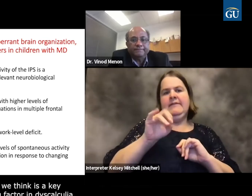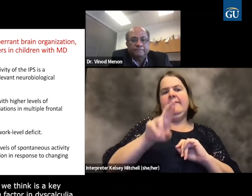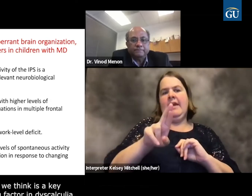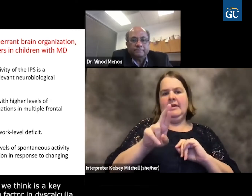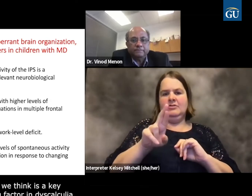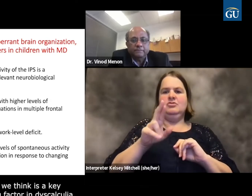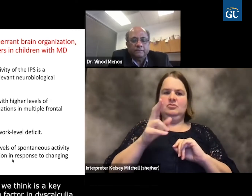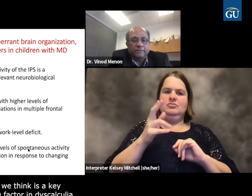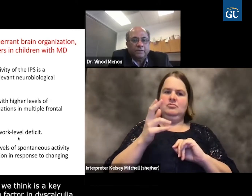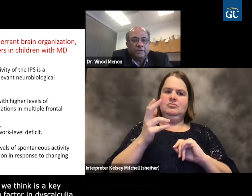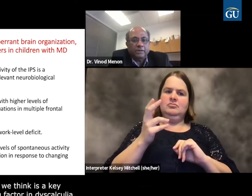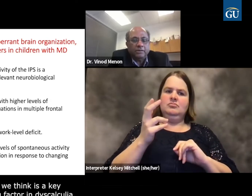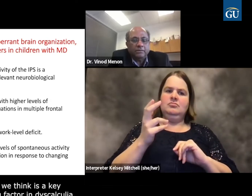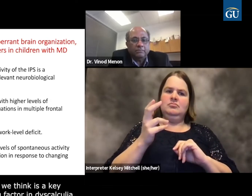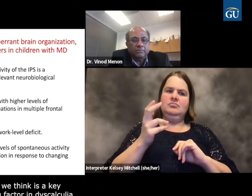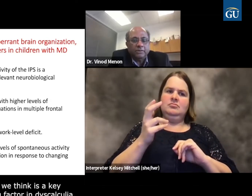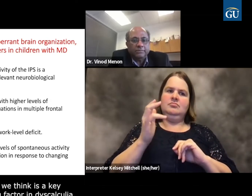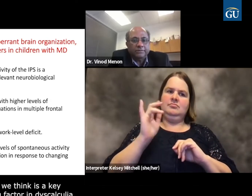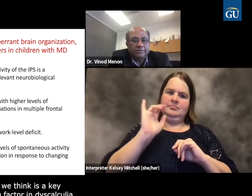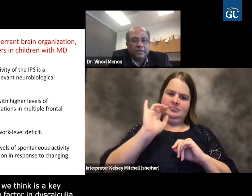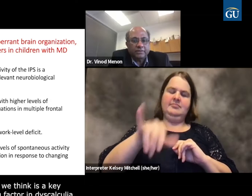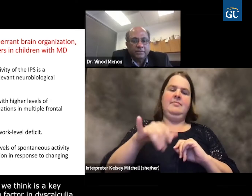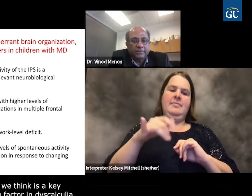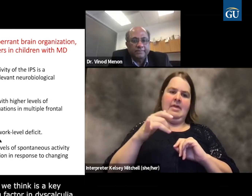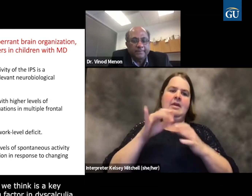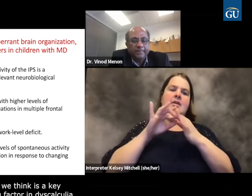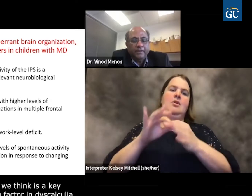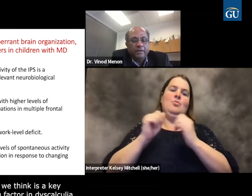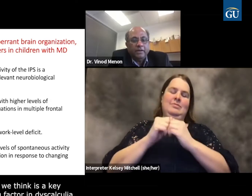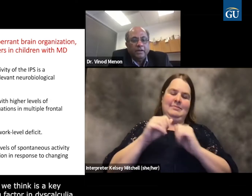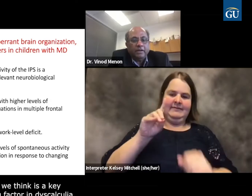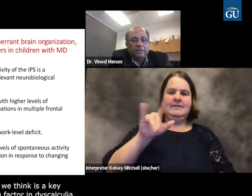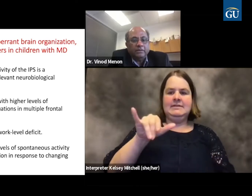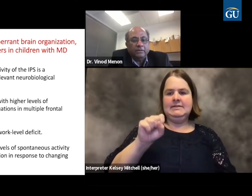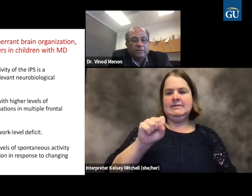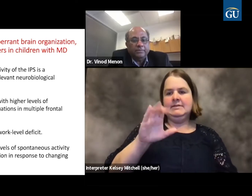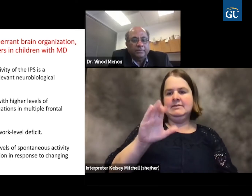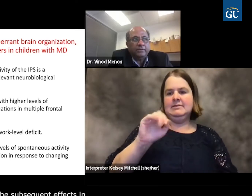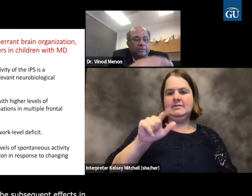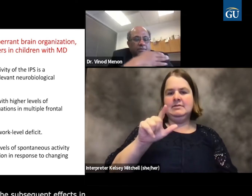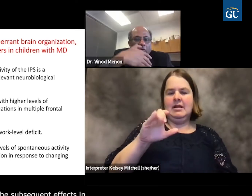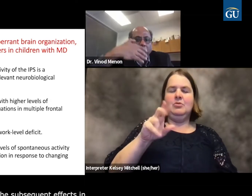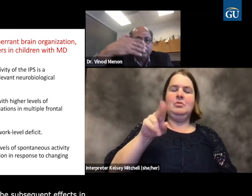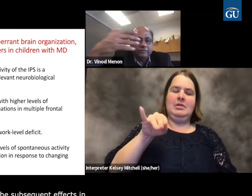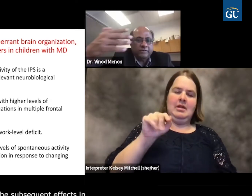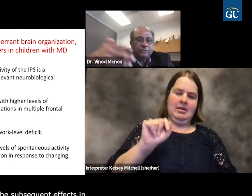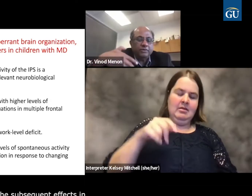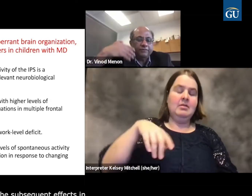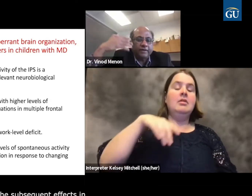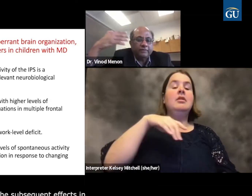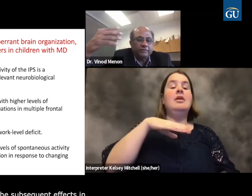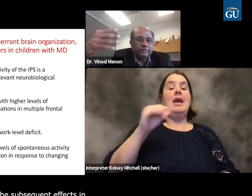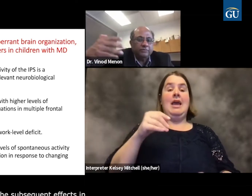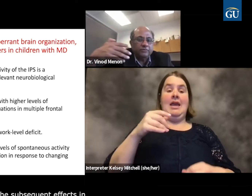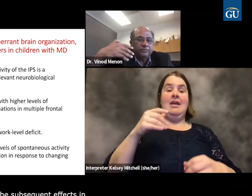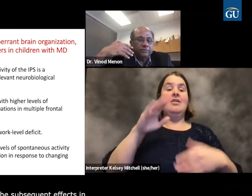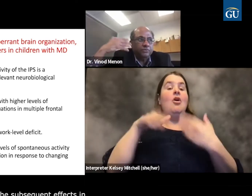in in this calculator